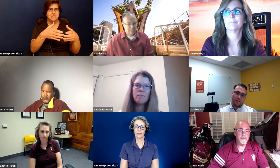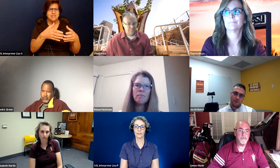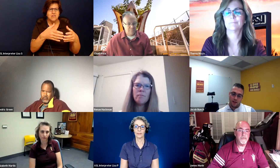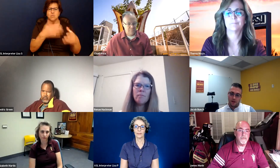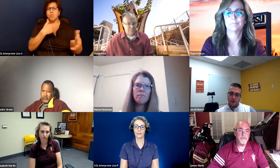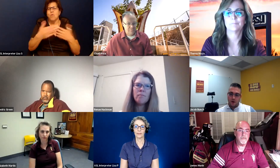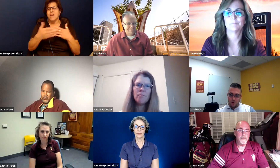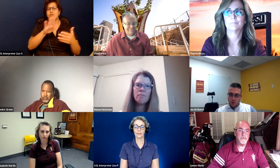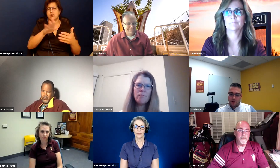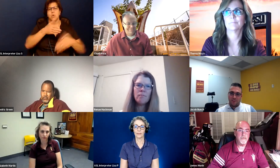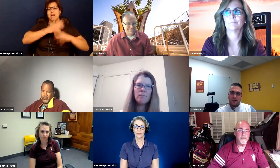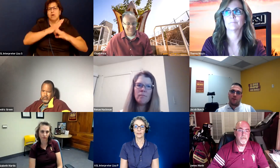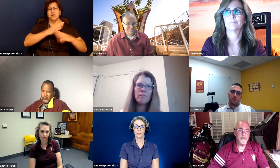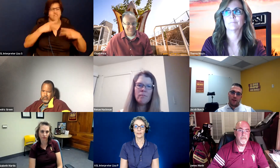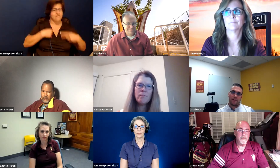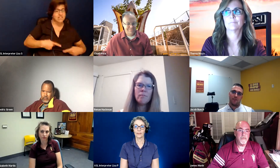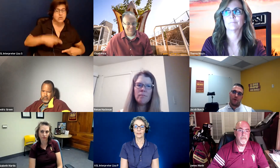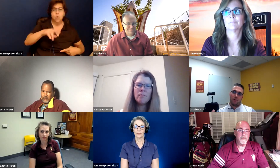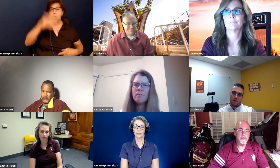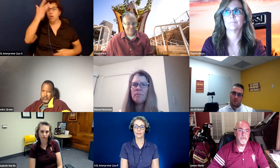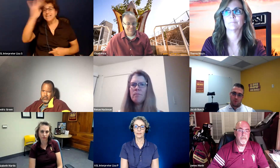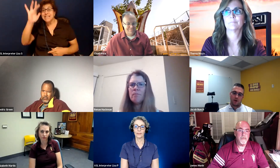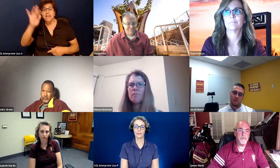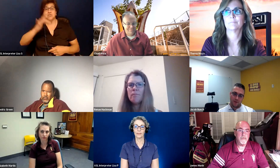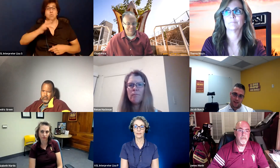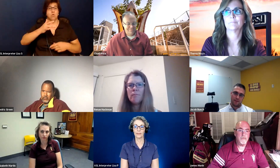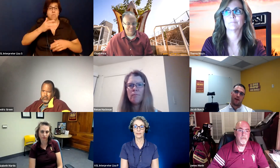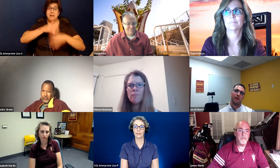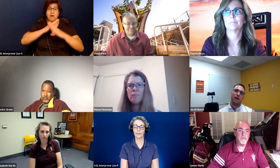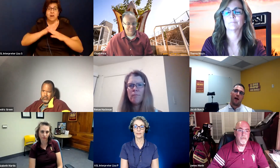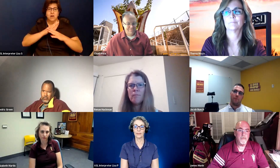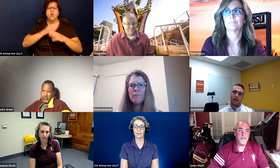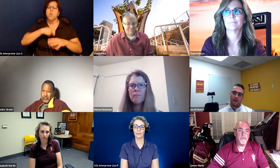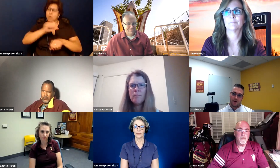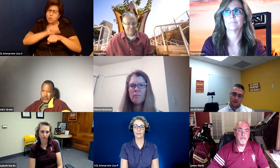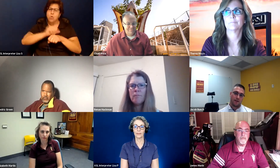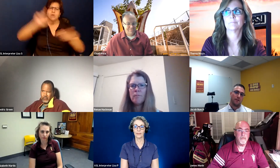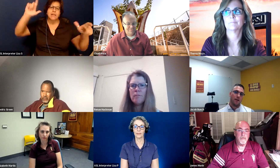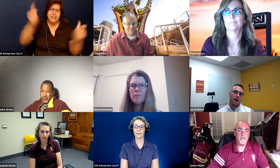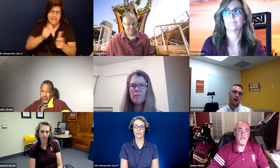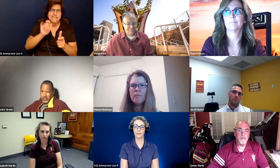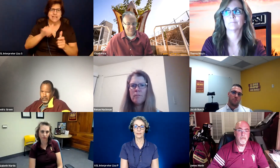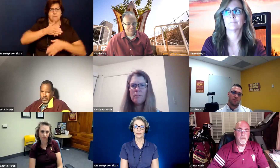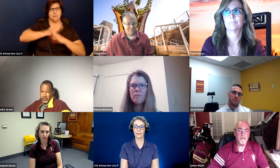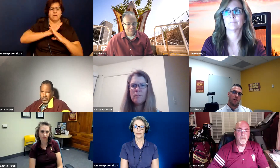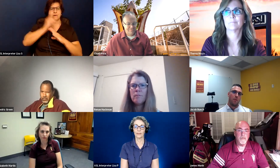or there's an intellectual access we work to mitigate that. And again, just...